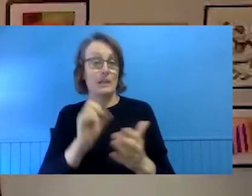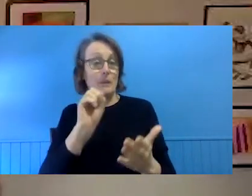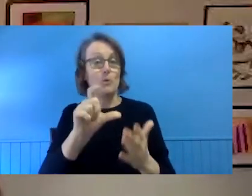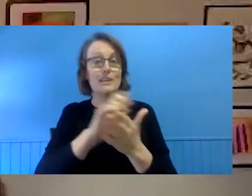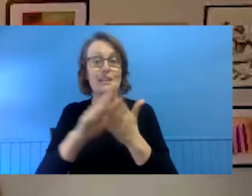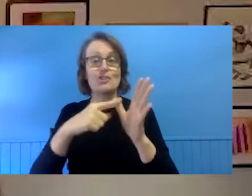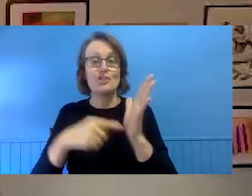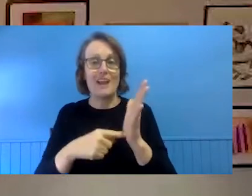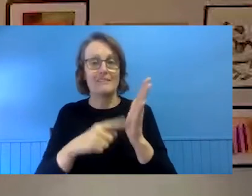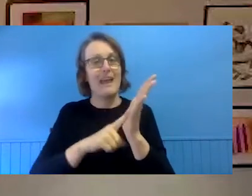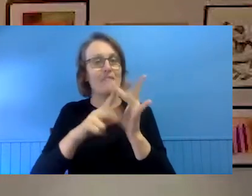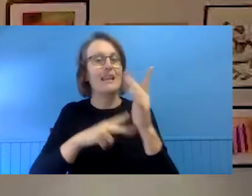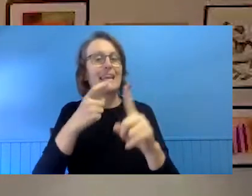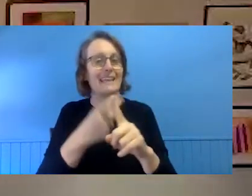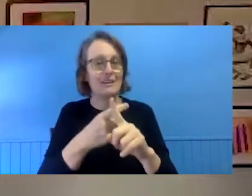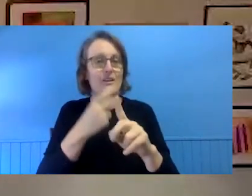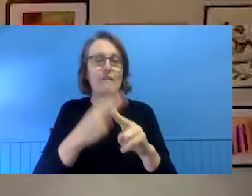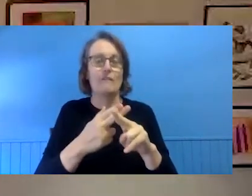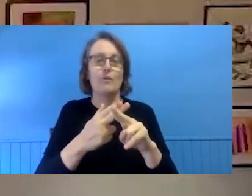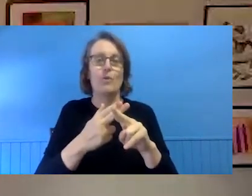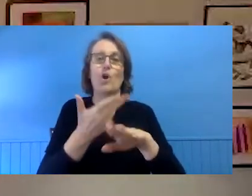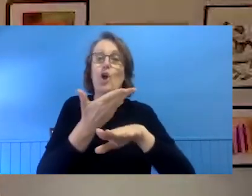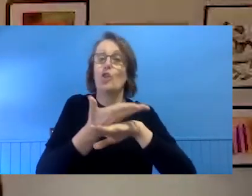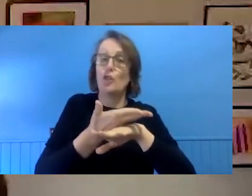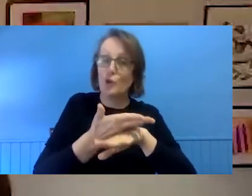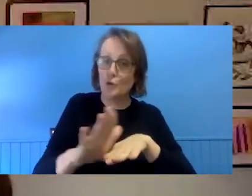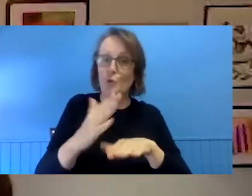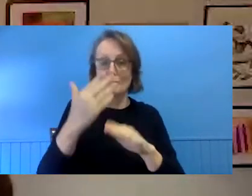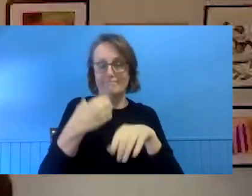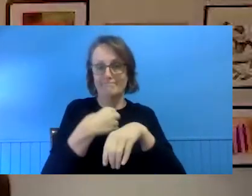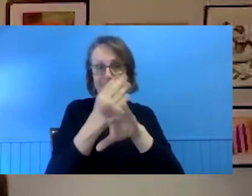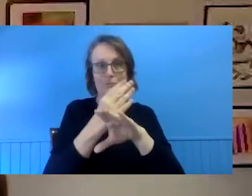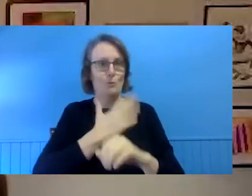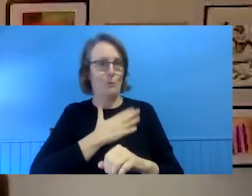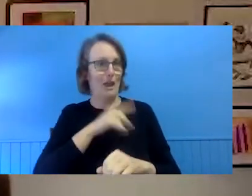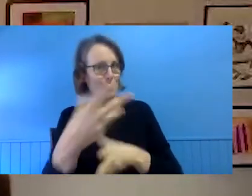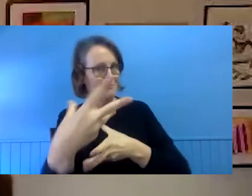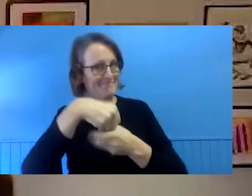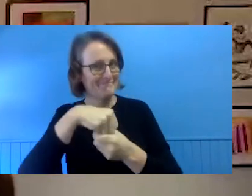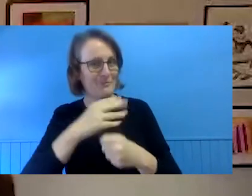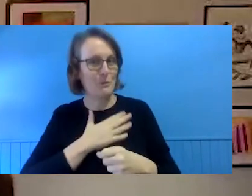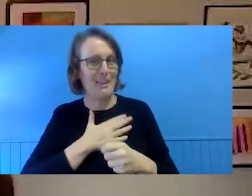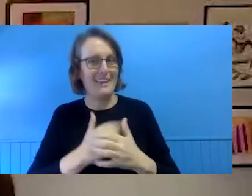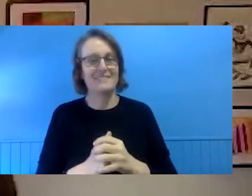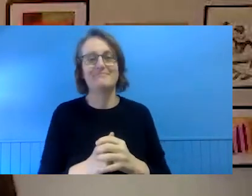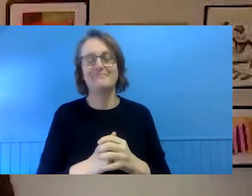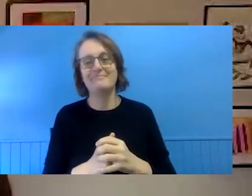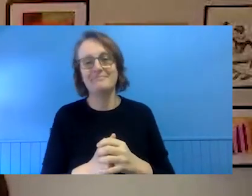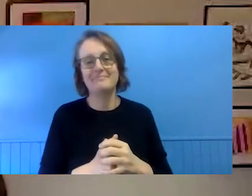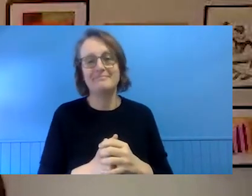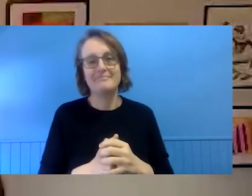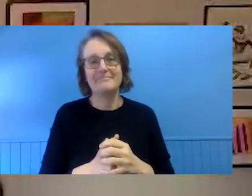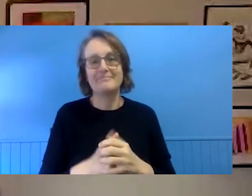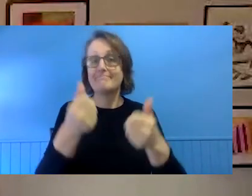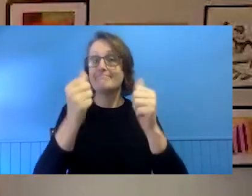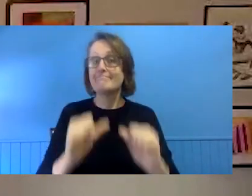loved for you to join us. Before I hand over to Monica, just a quick